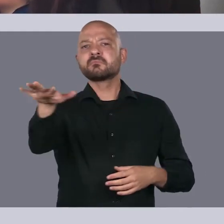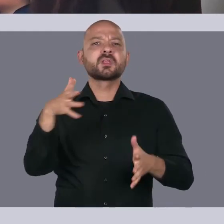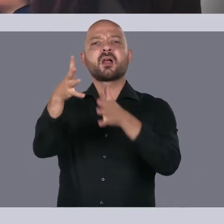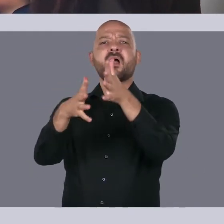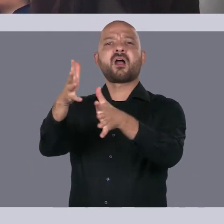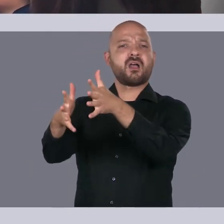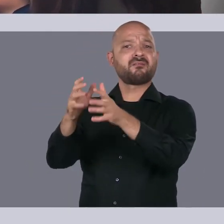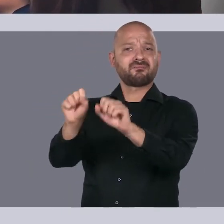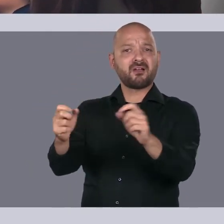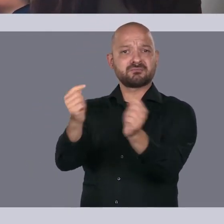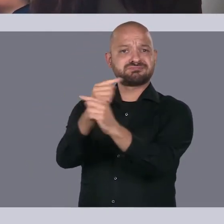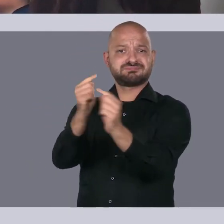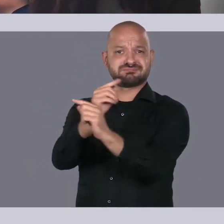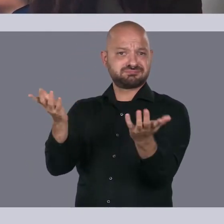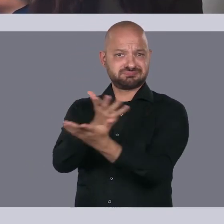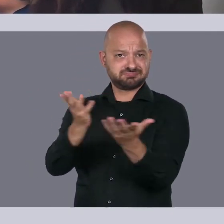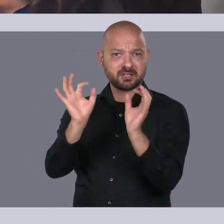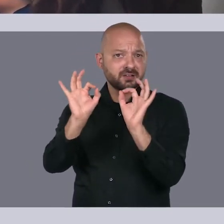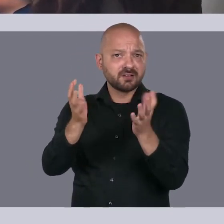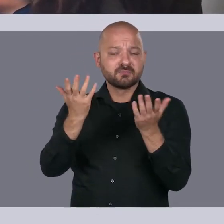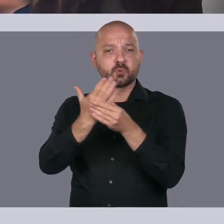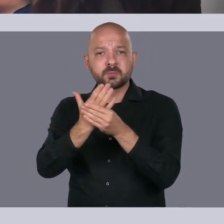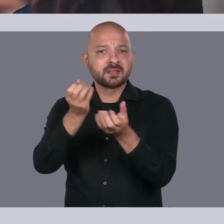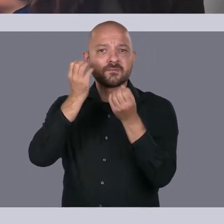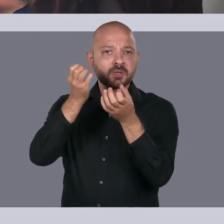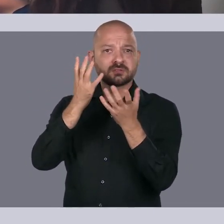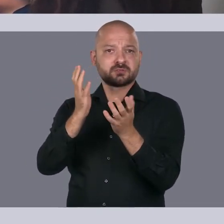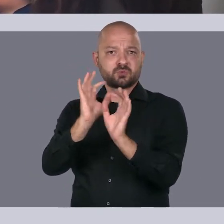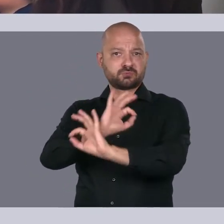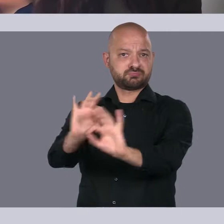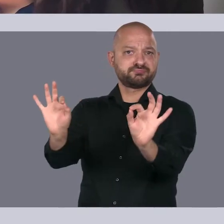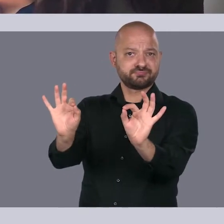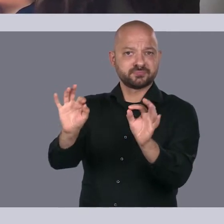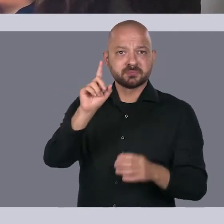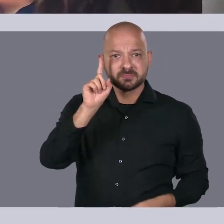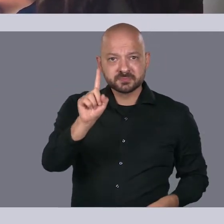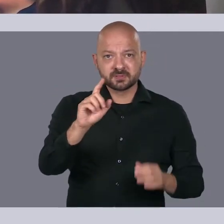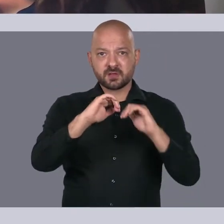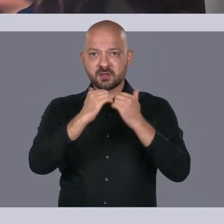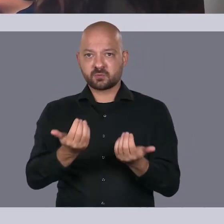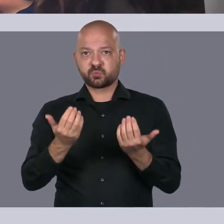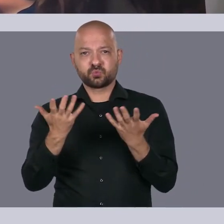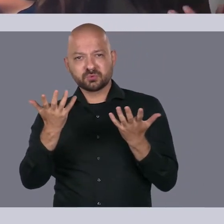transferring documents and information in an understandable way to participants while returning their statements and perspectives